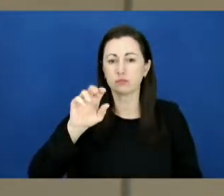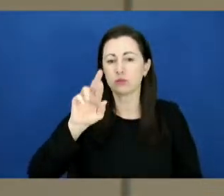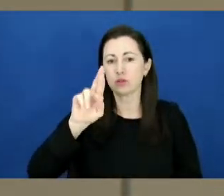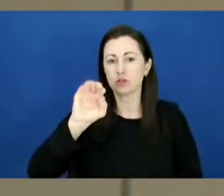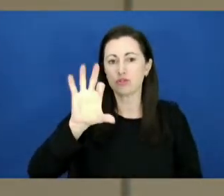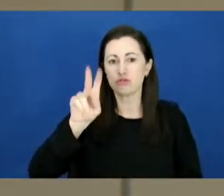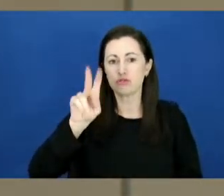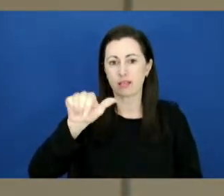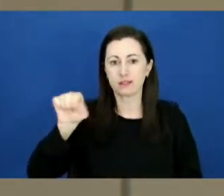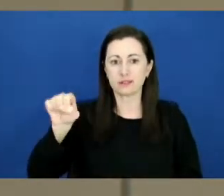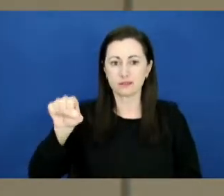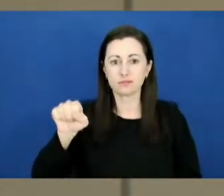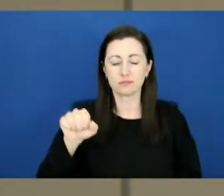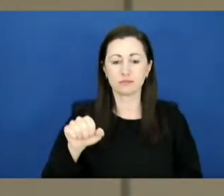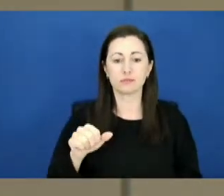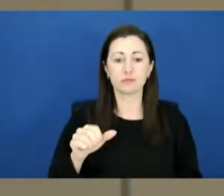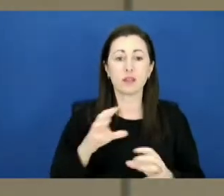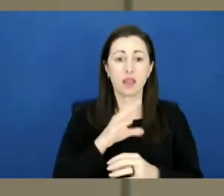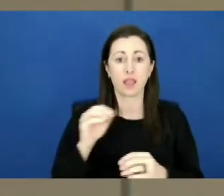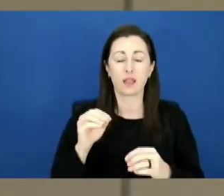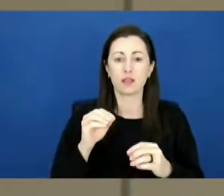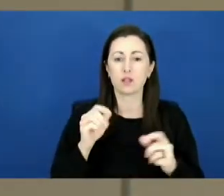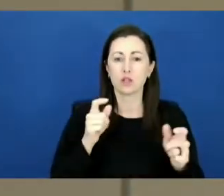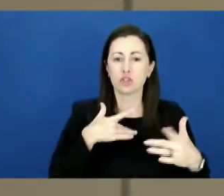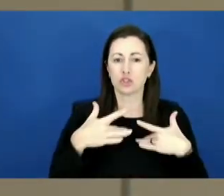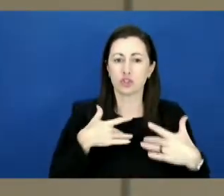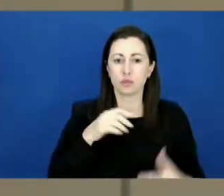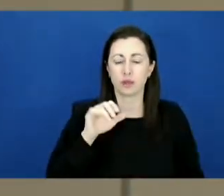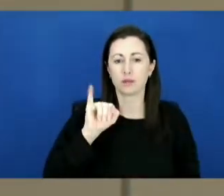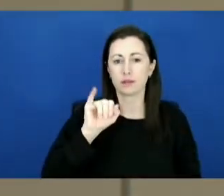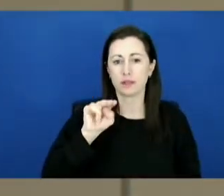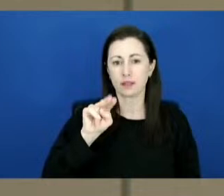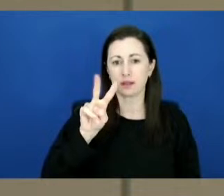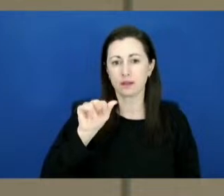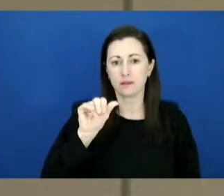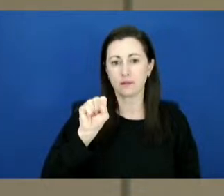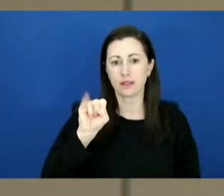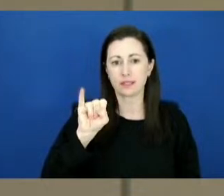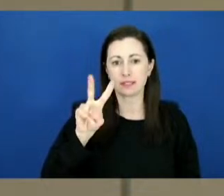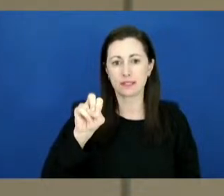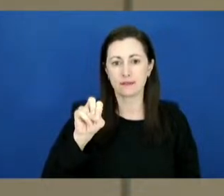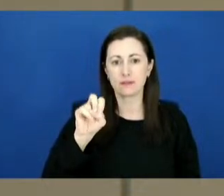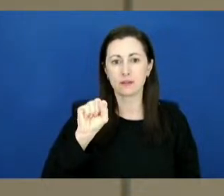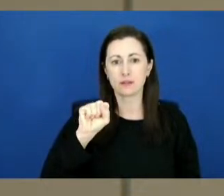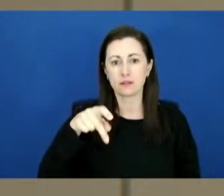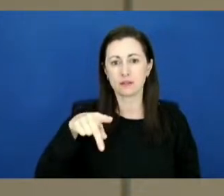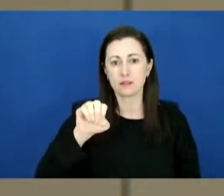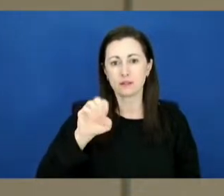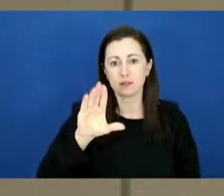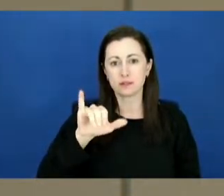VOTE BOATERS GET.